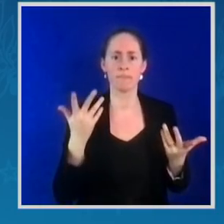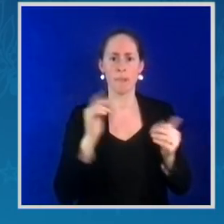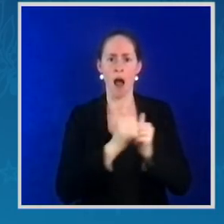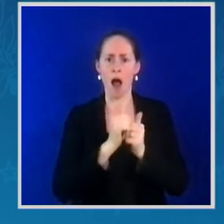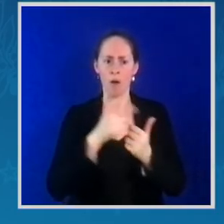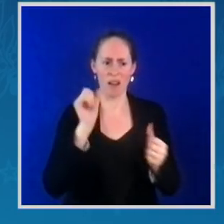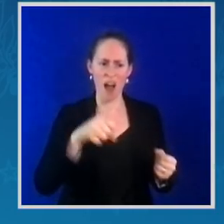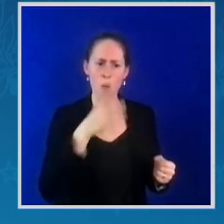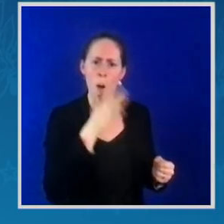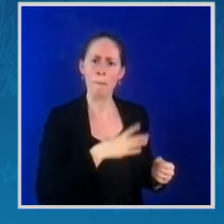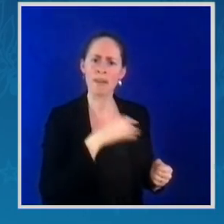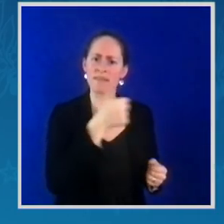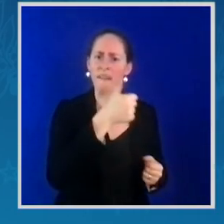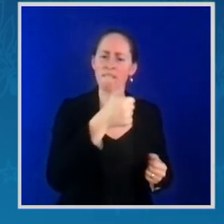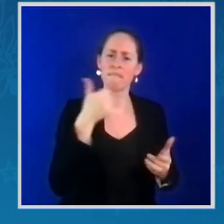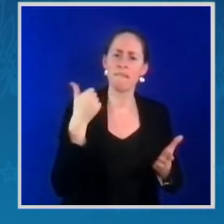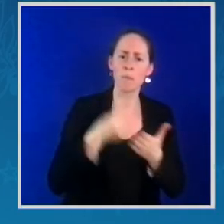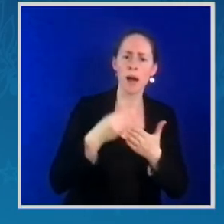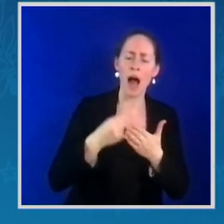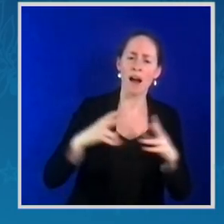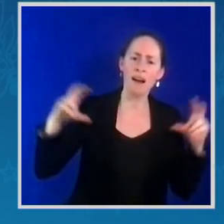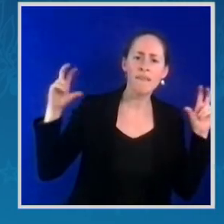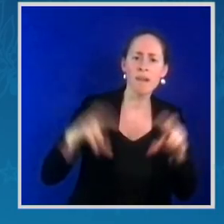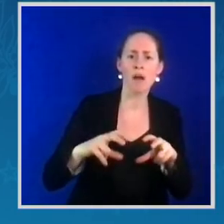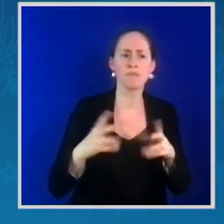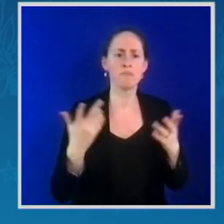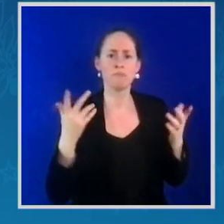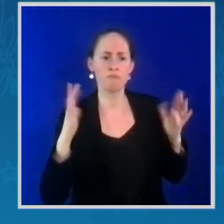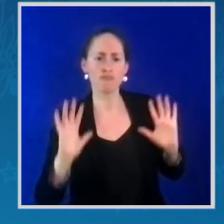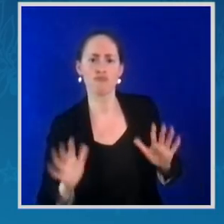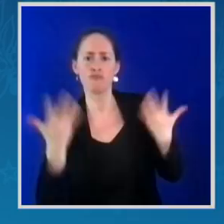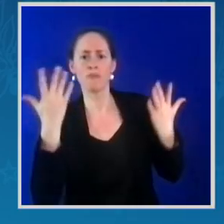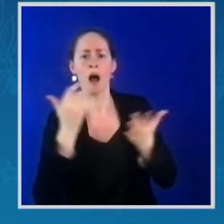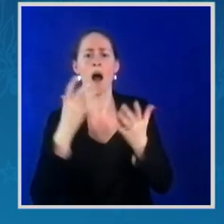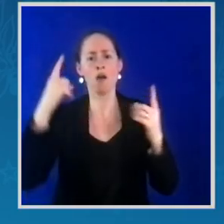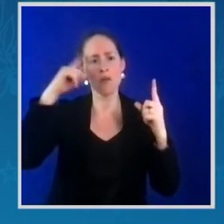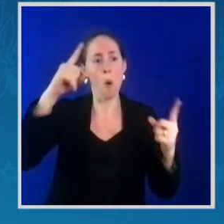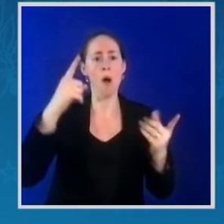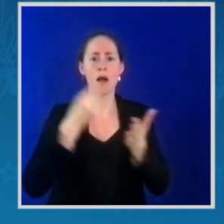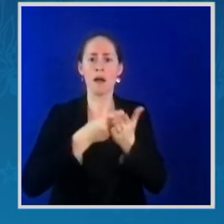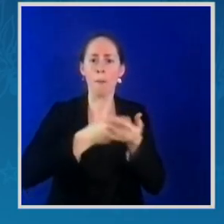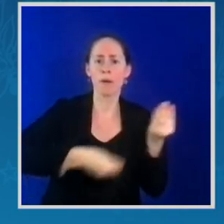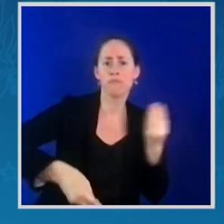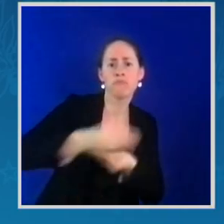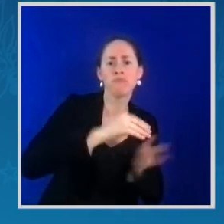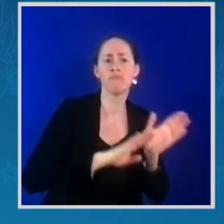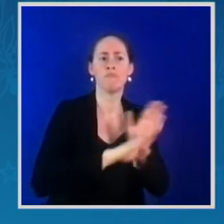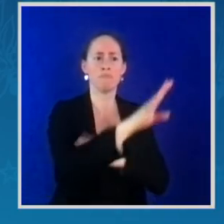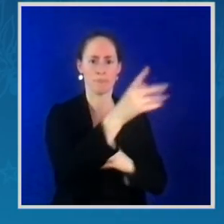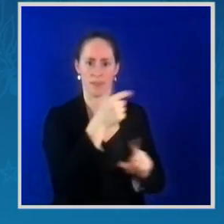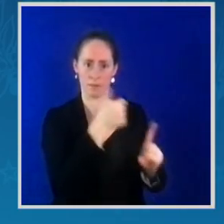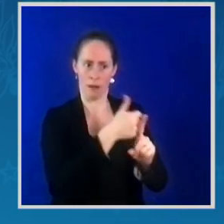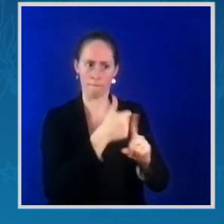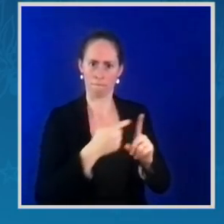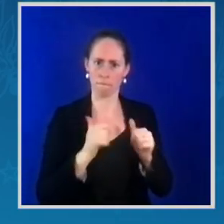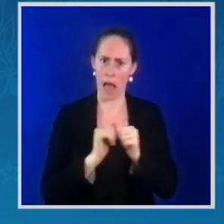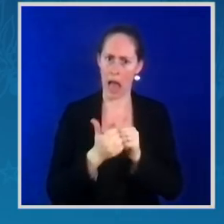that they can achieve economic health and success? It's an issue that we have discussed in the United States. In fact, I'm working on this as it relates